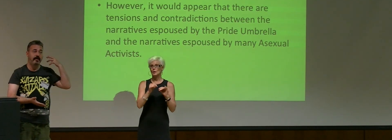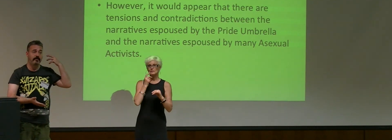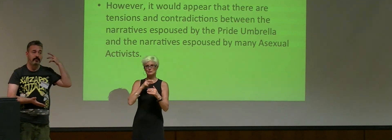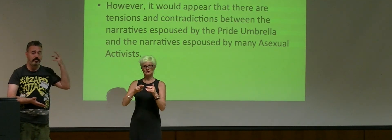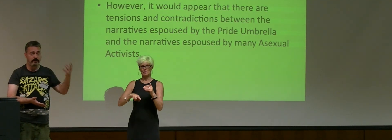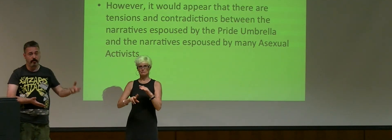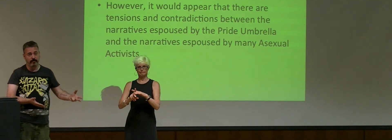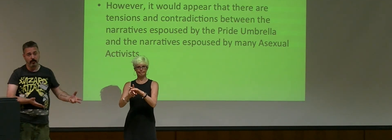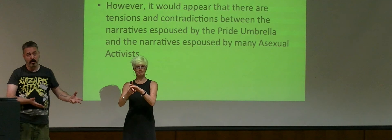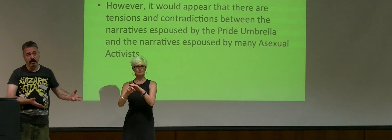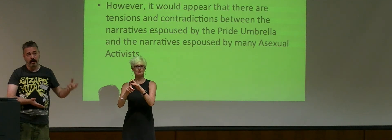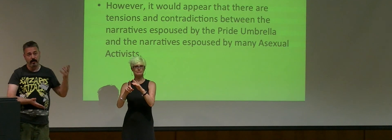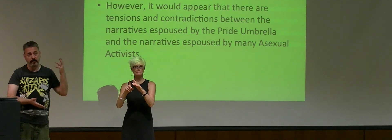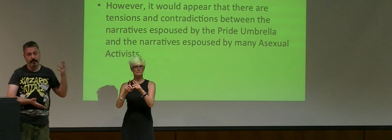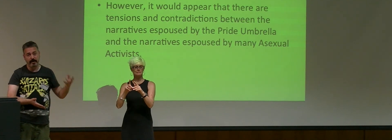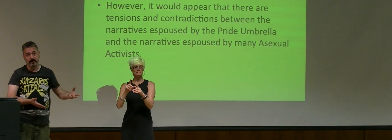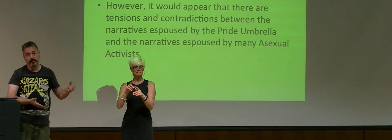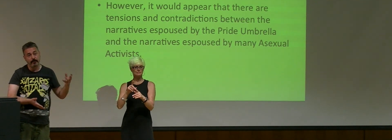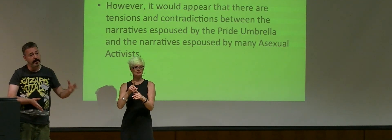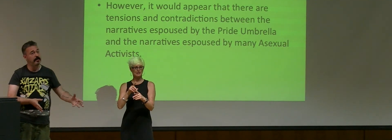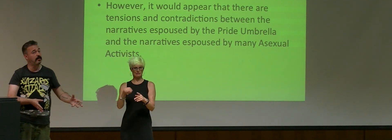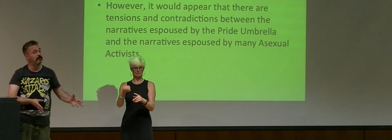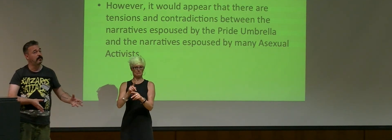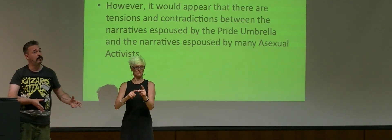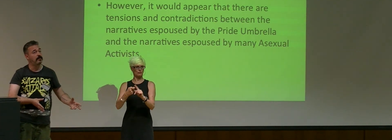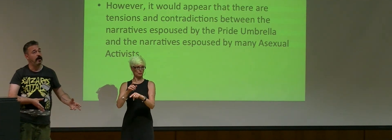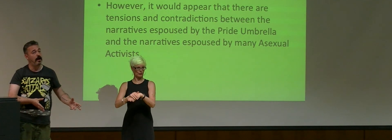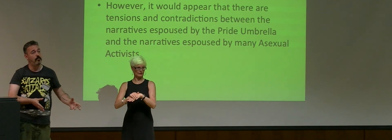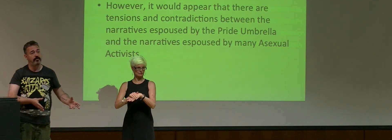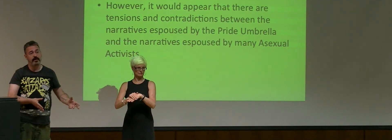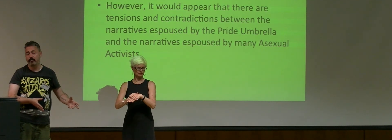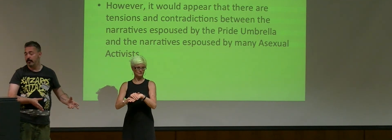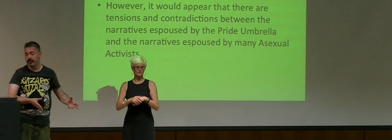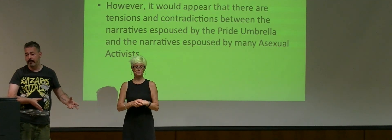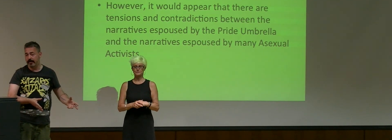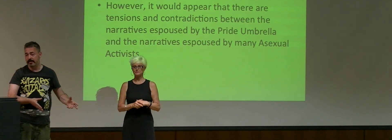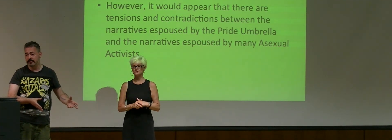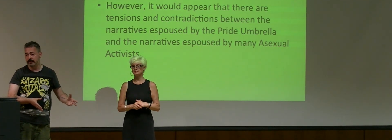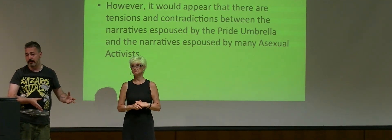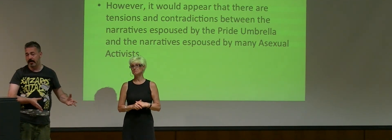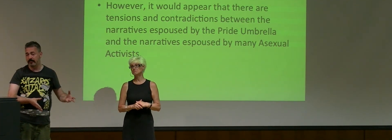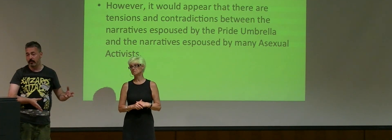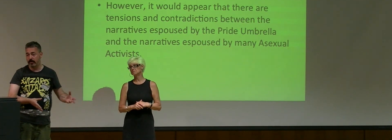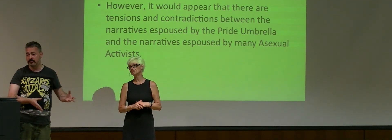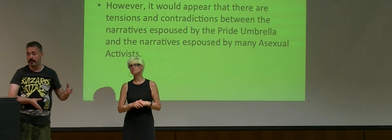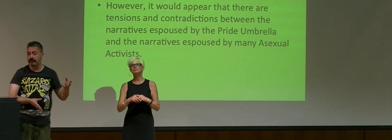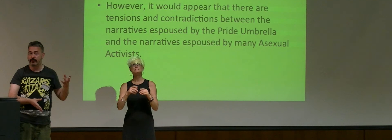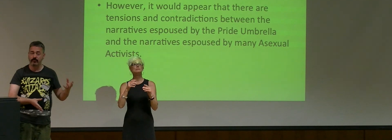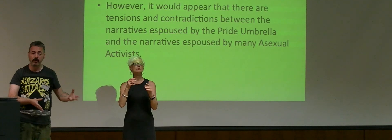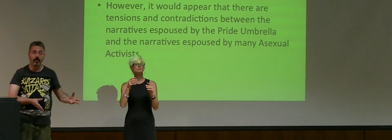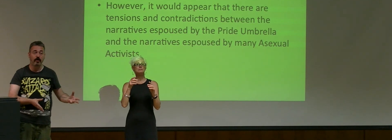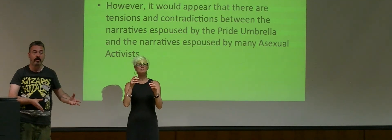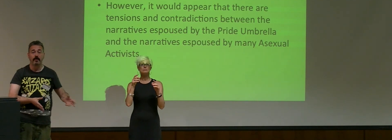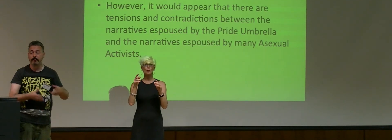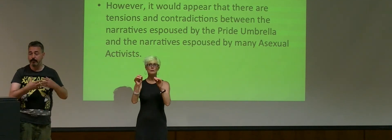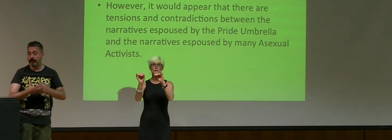the work of people I know in Britain. Whether that would be replicated across the other parts of world, I’m not so sure,